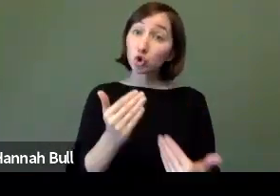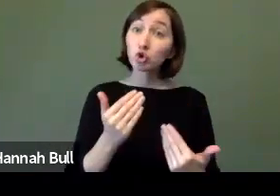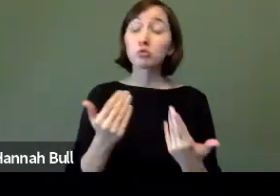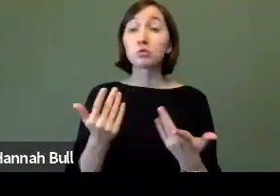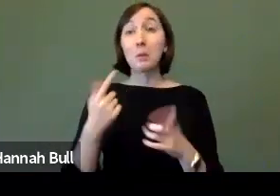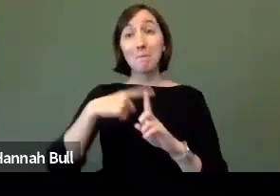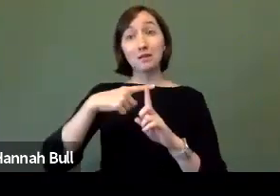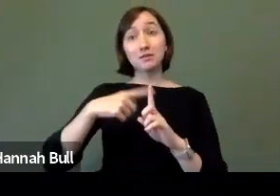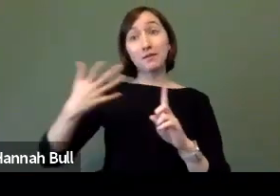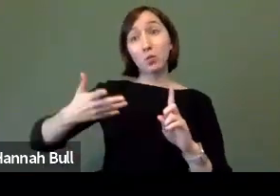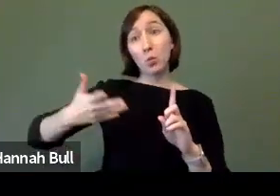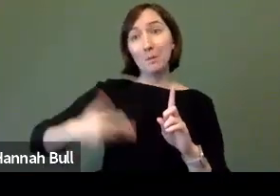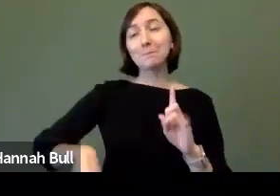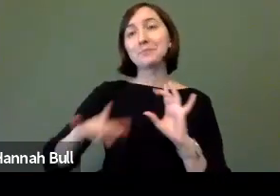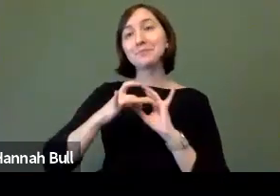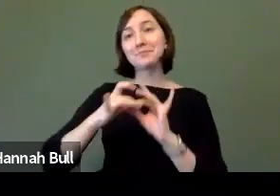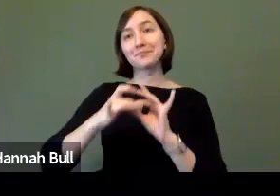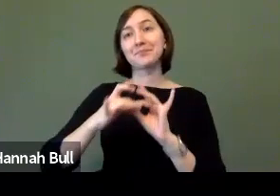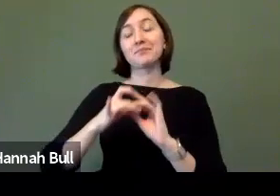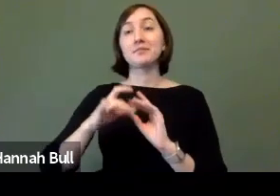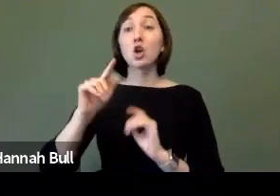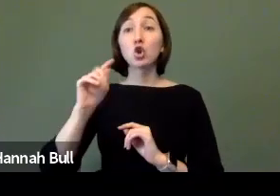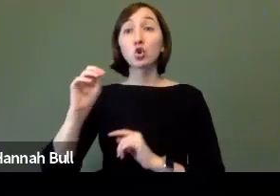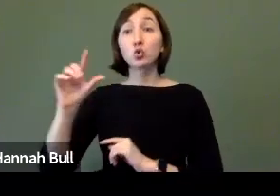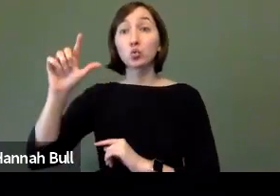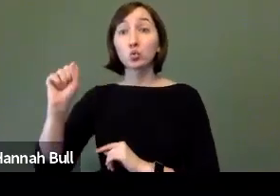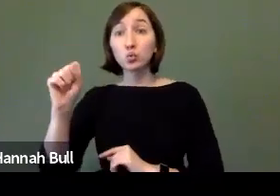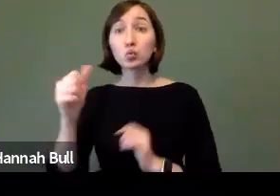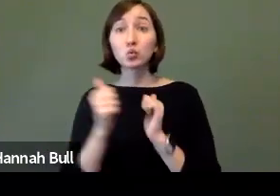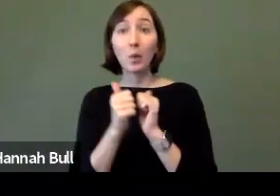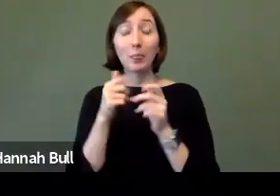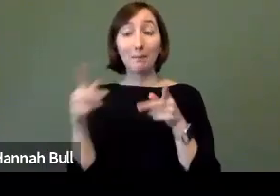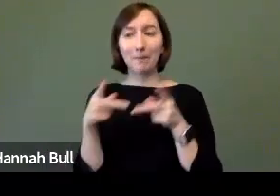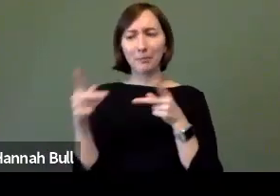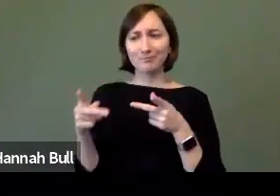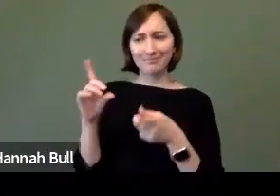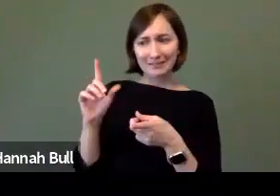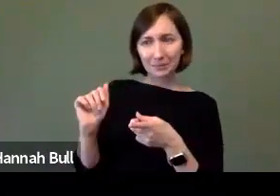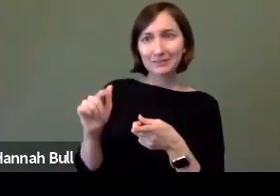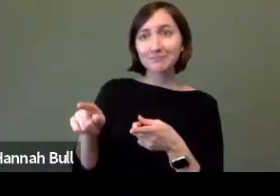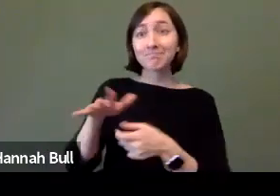So tools that people with disabilities especially in rural communicates have used to stay connected